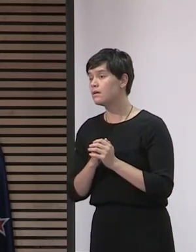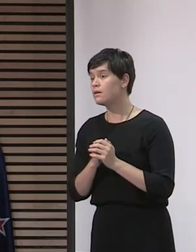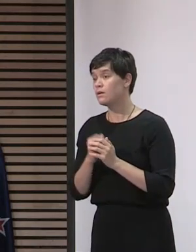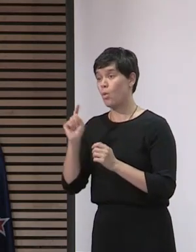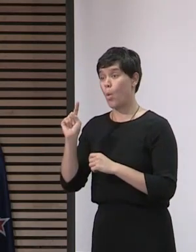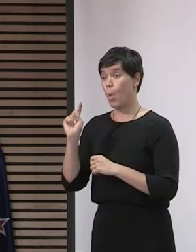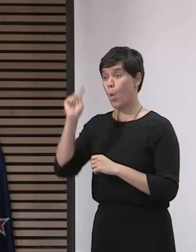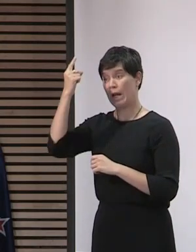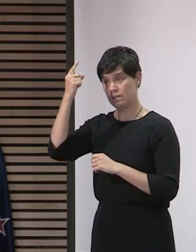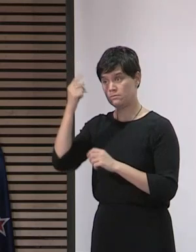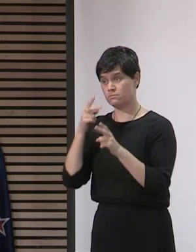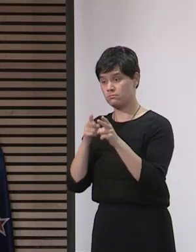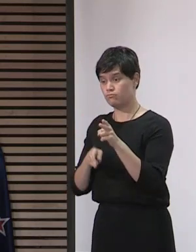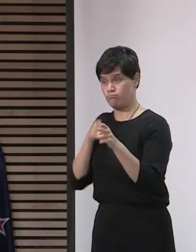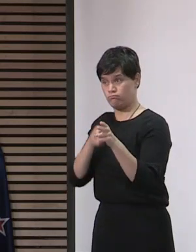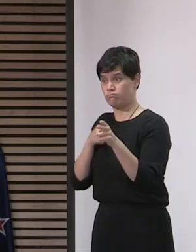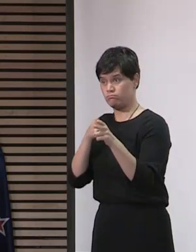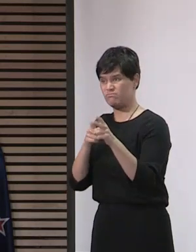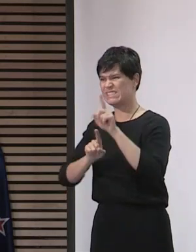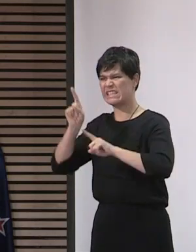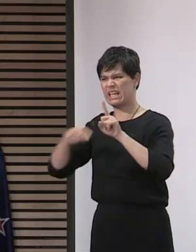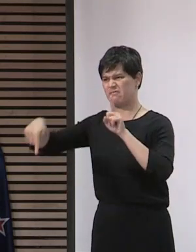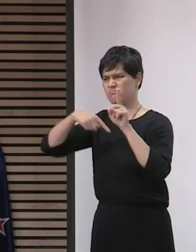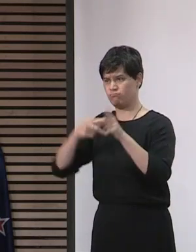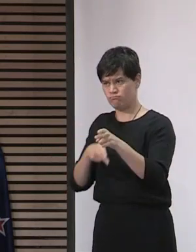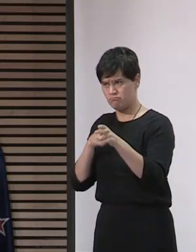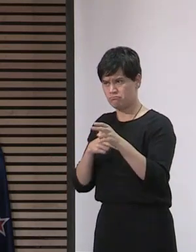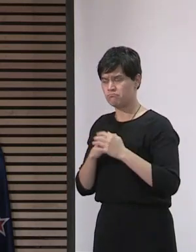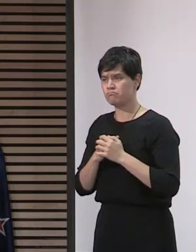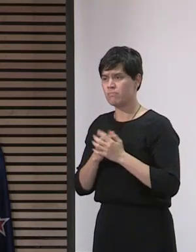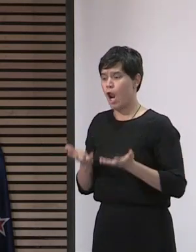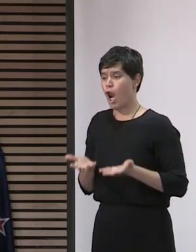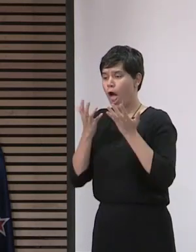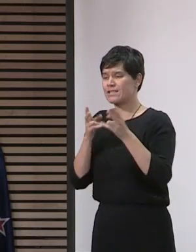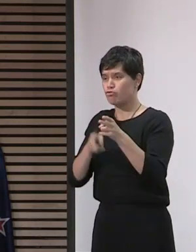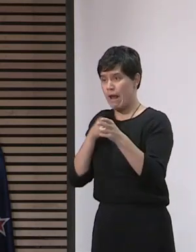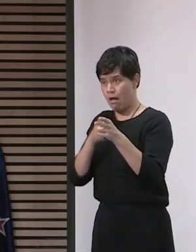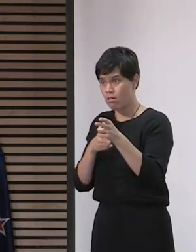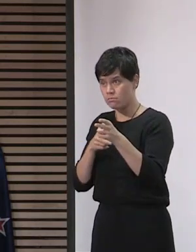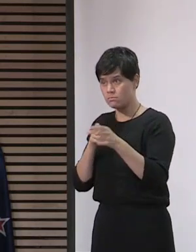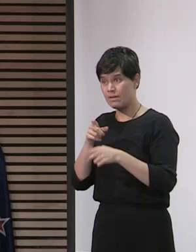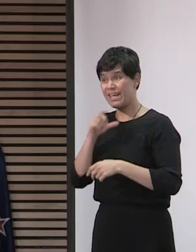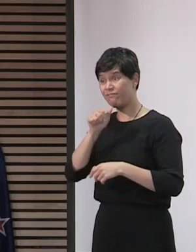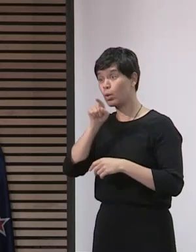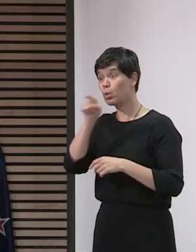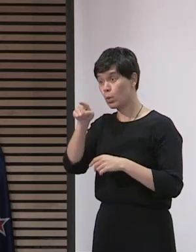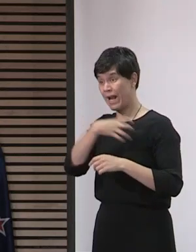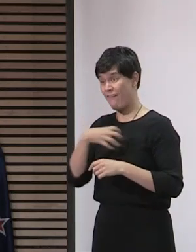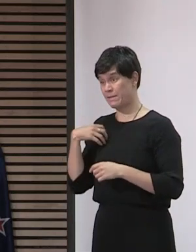support. Prime Minister, if a decision isn't made on finding a delivery partner for the light rail in Auckland just before the election, will